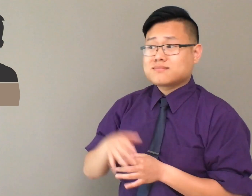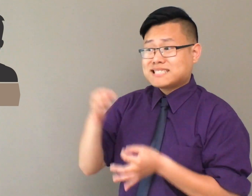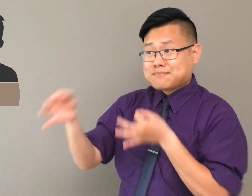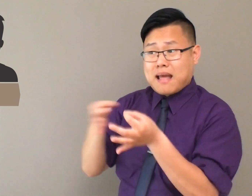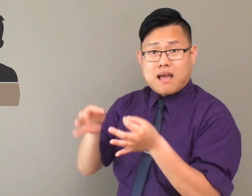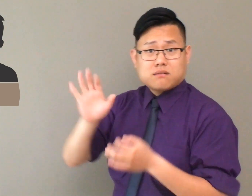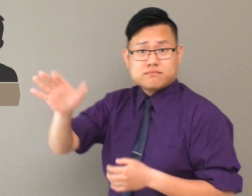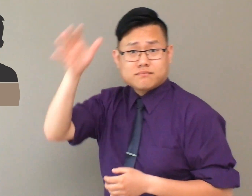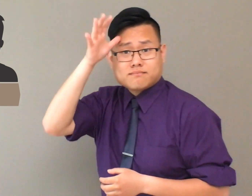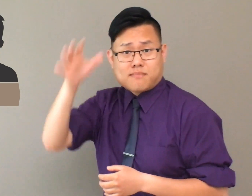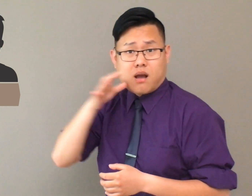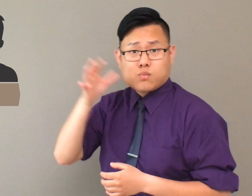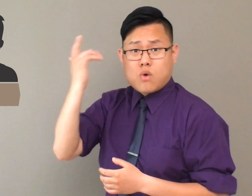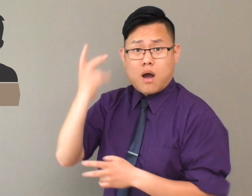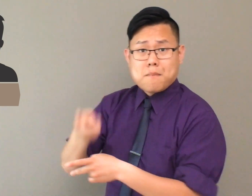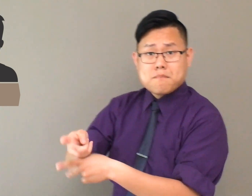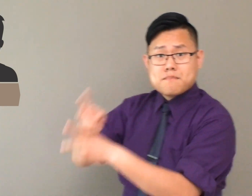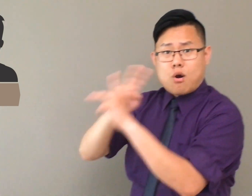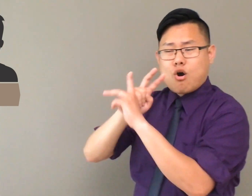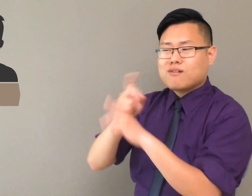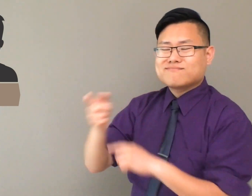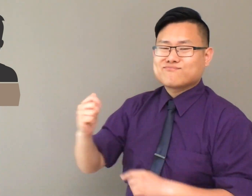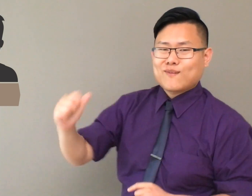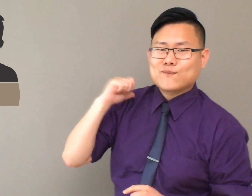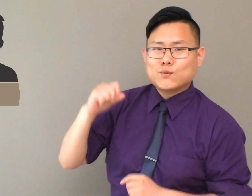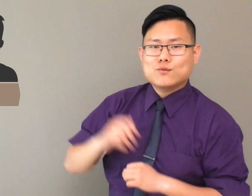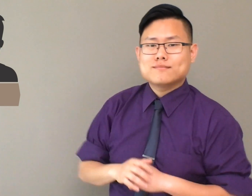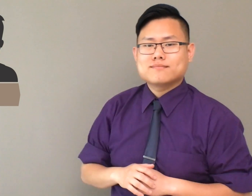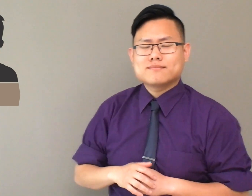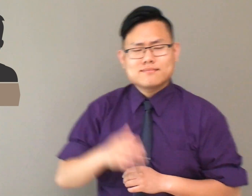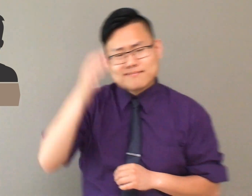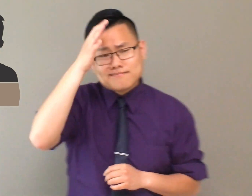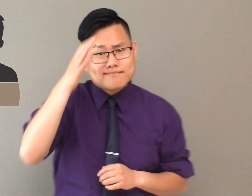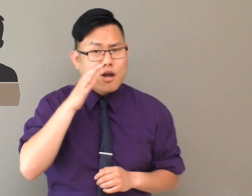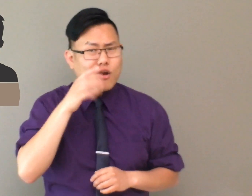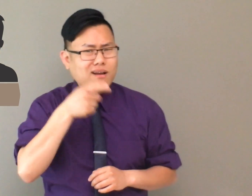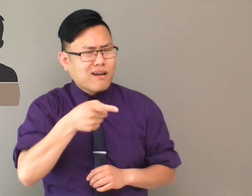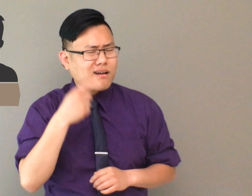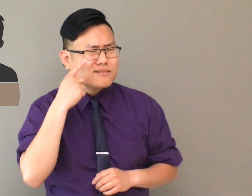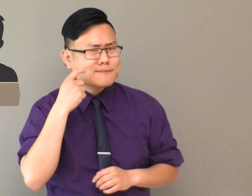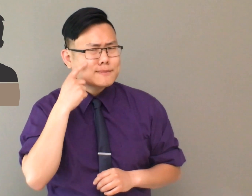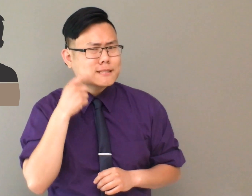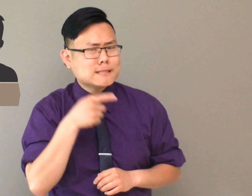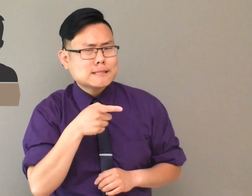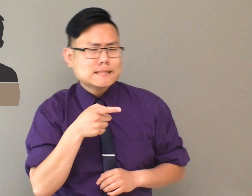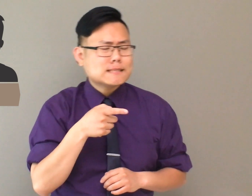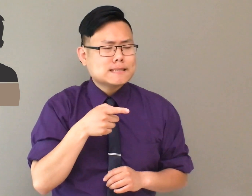money time and time again. But this could only go on so long before his parents grew